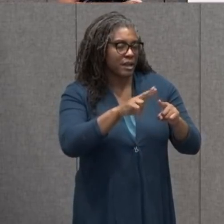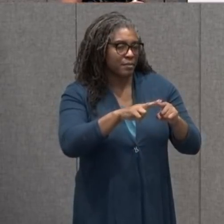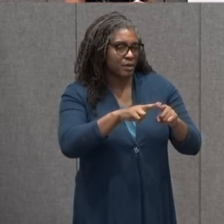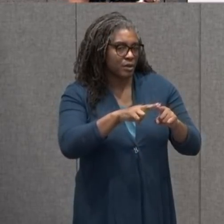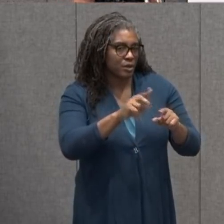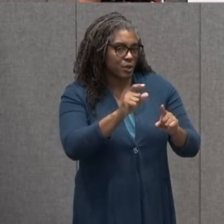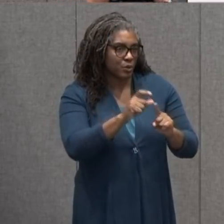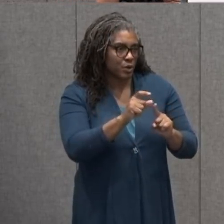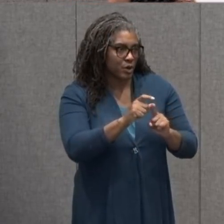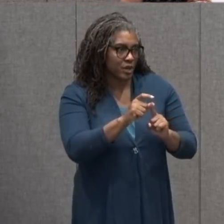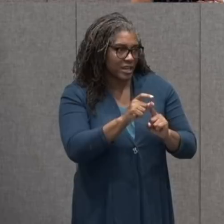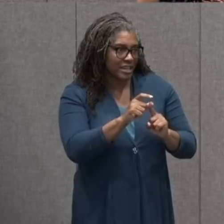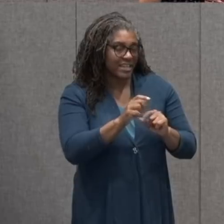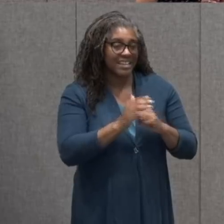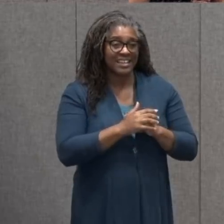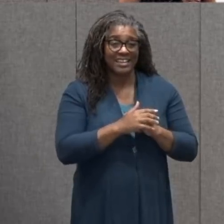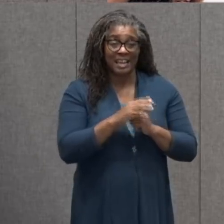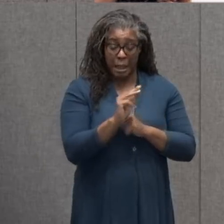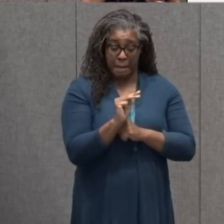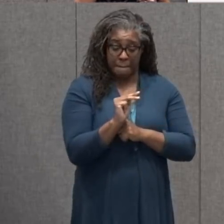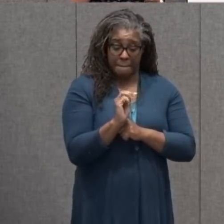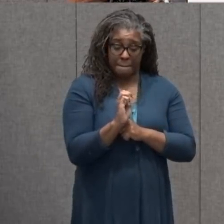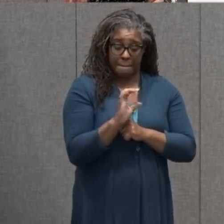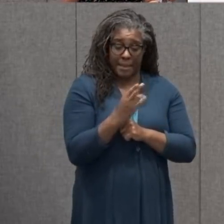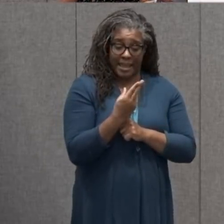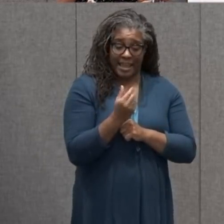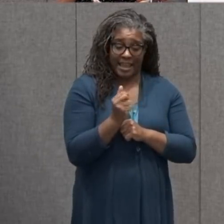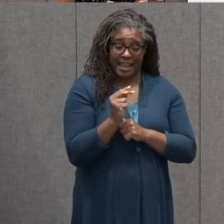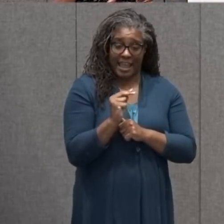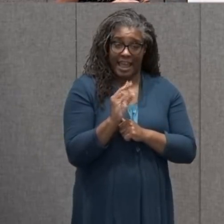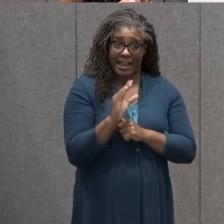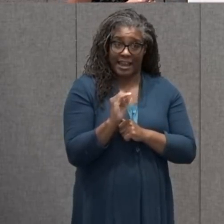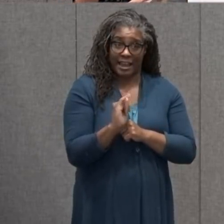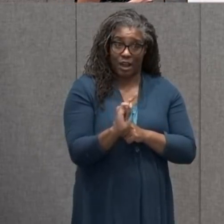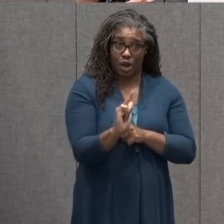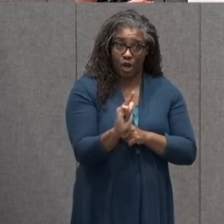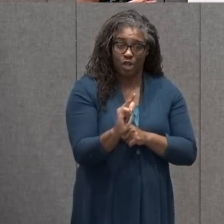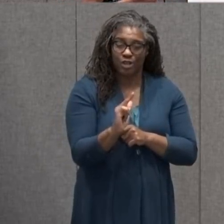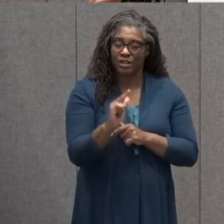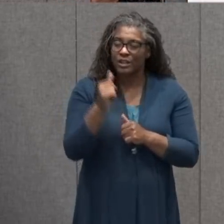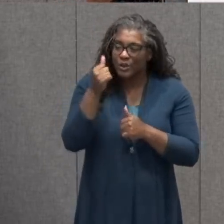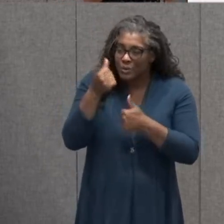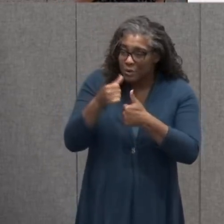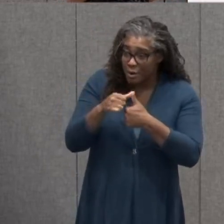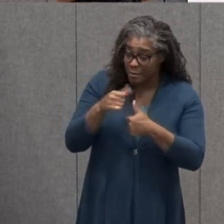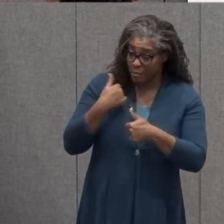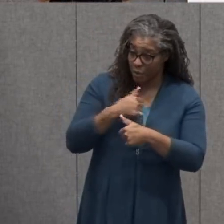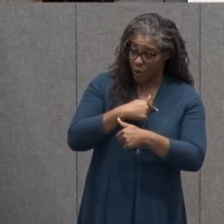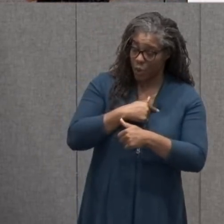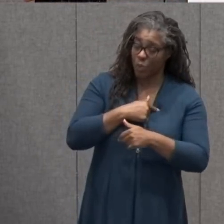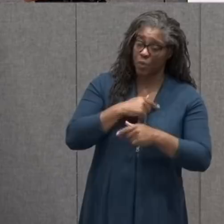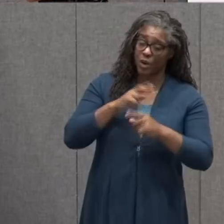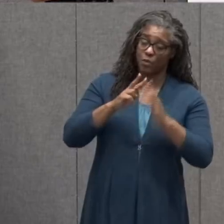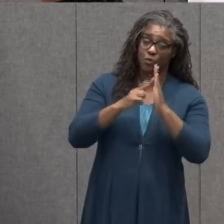Very good, Mrs. Kay. - Yes. Do you remember when we read the story, and we talked about some machines in our house,